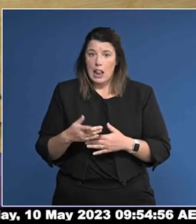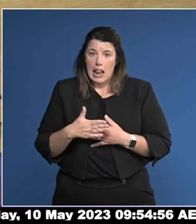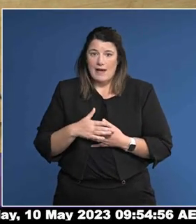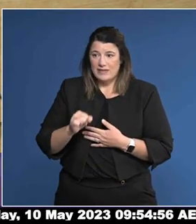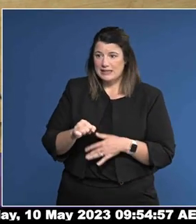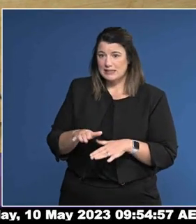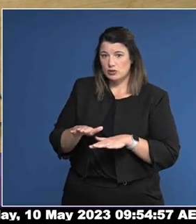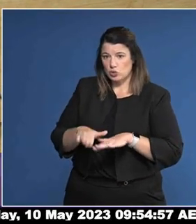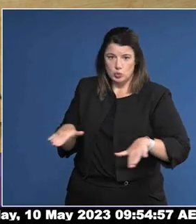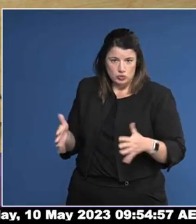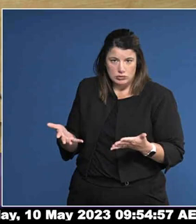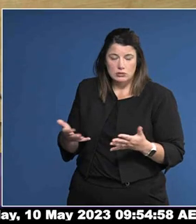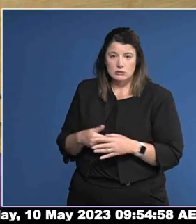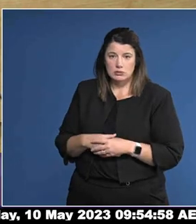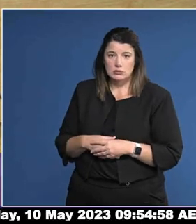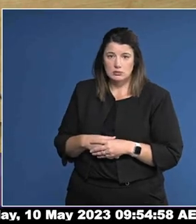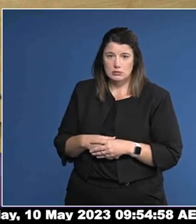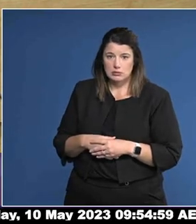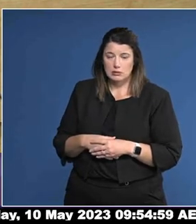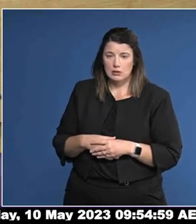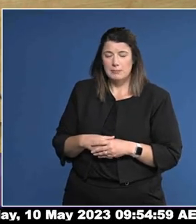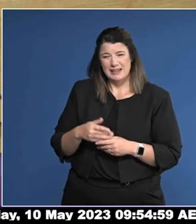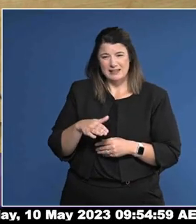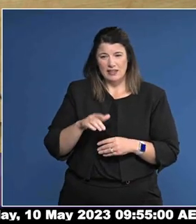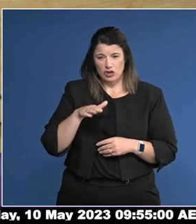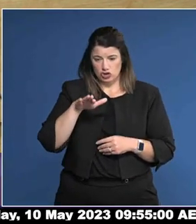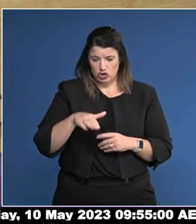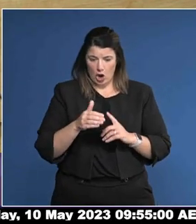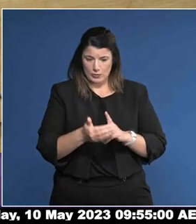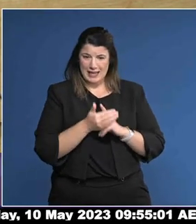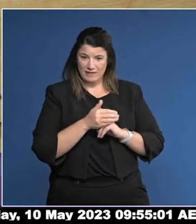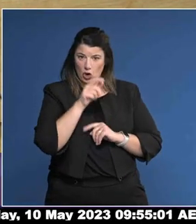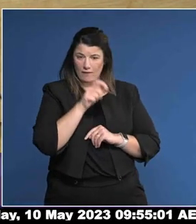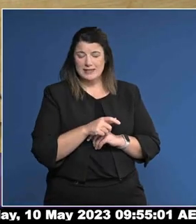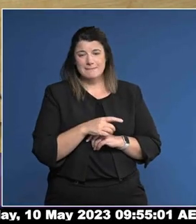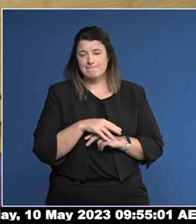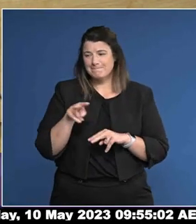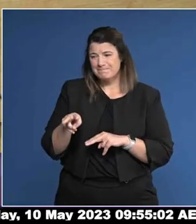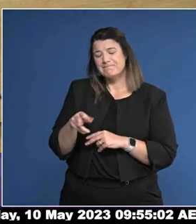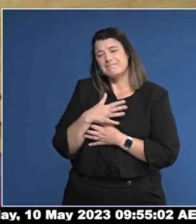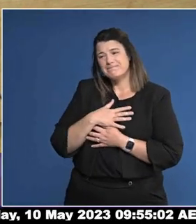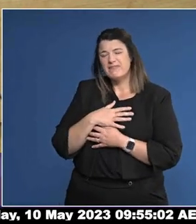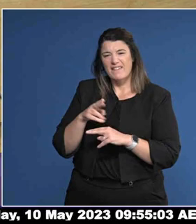Officer reflecting the officer's view that the father loved his children is not the test